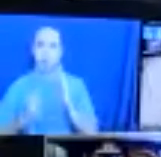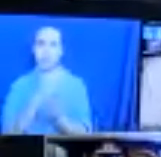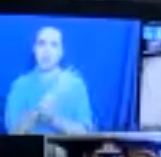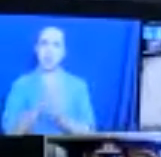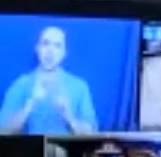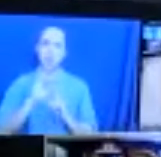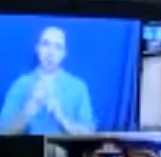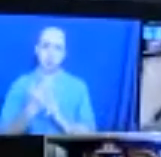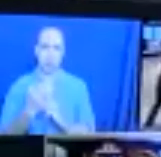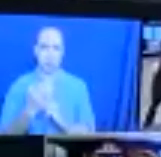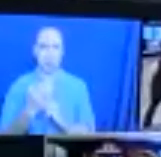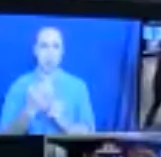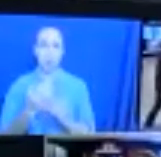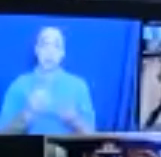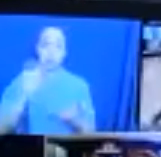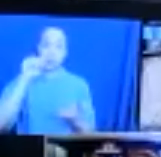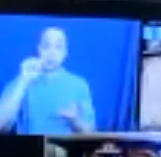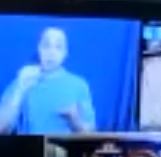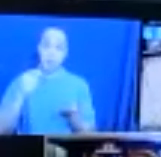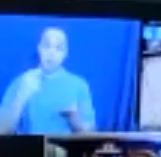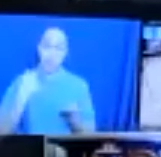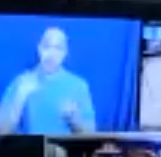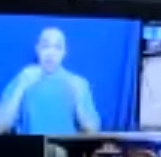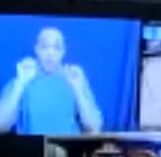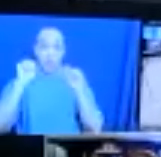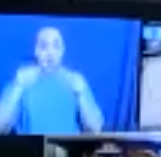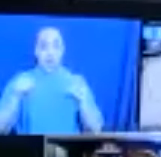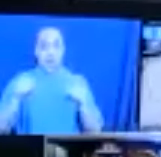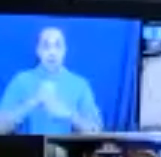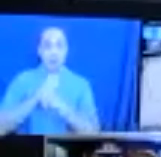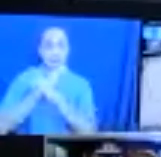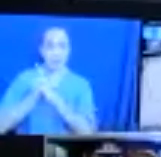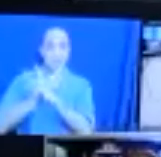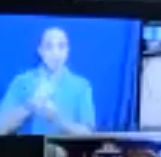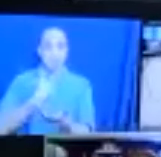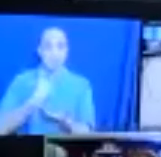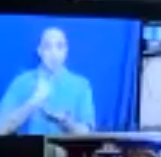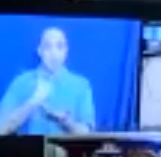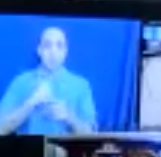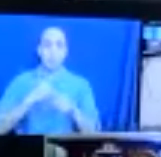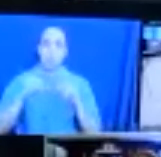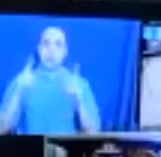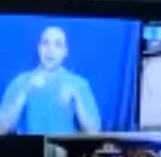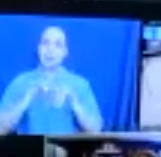IF A BULLY STEPS UP, THERE IS A BETTER CHANCE OF ME DEFENDING